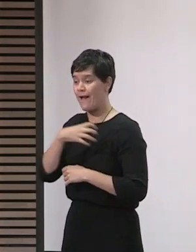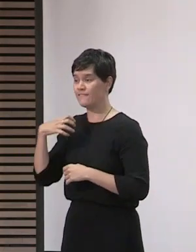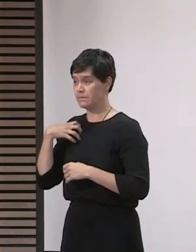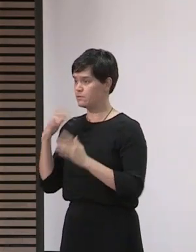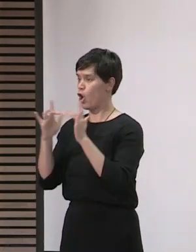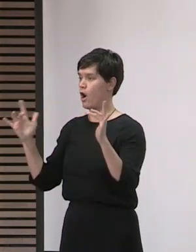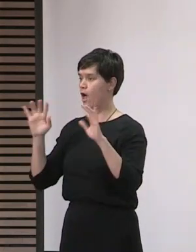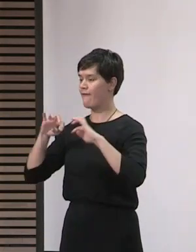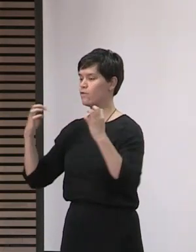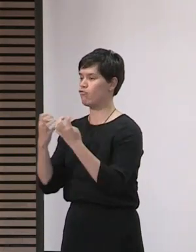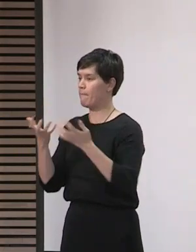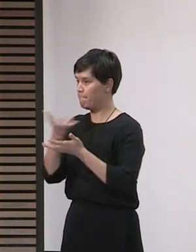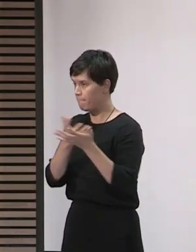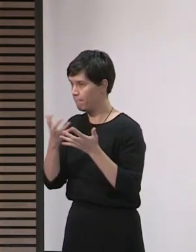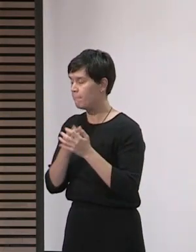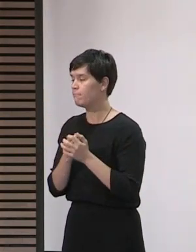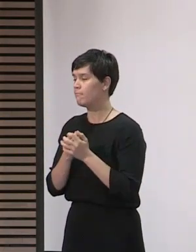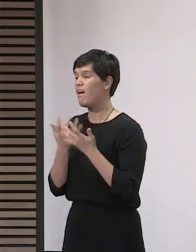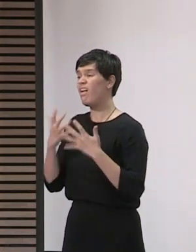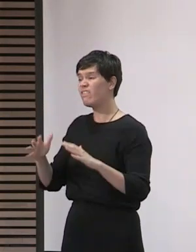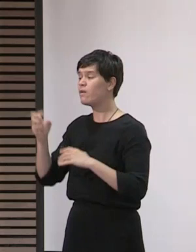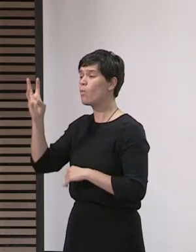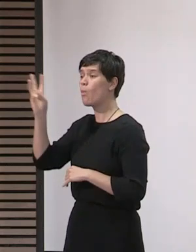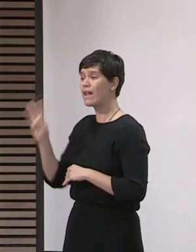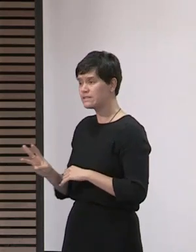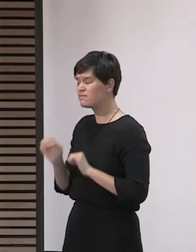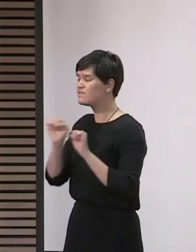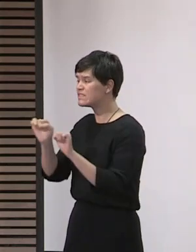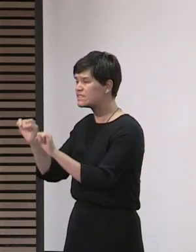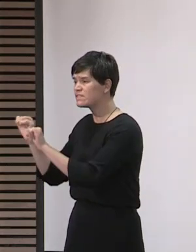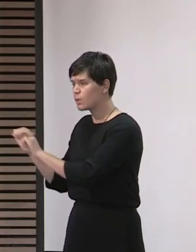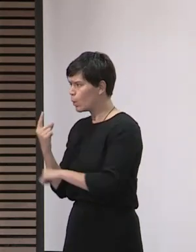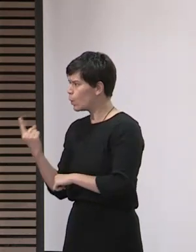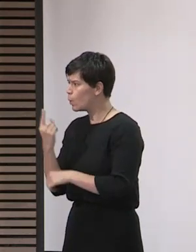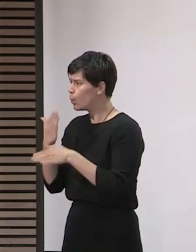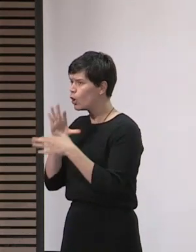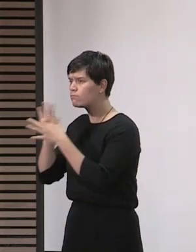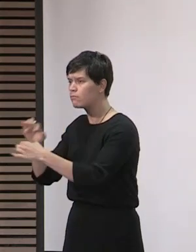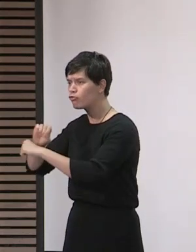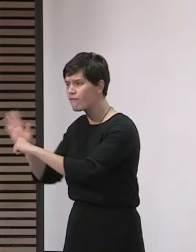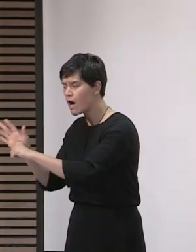central government forum and undertake COVID recovery visits in the Wellington